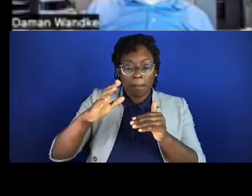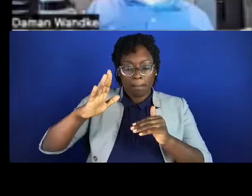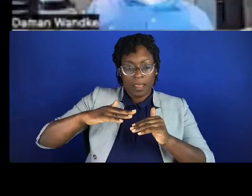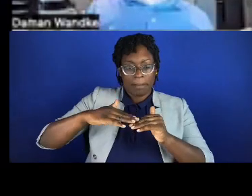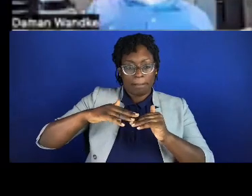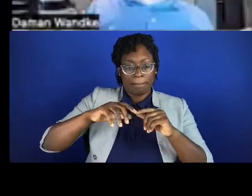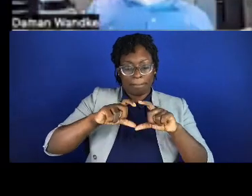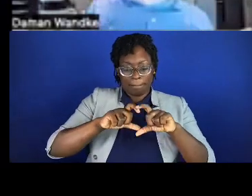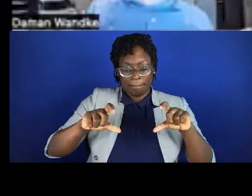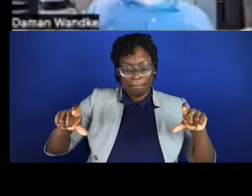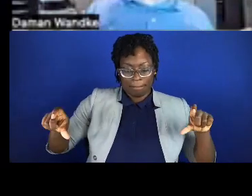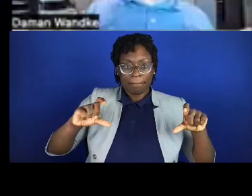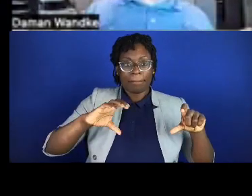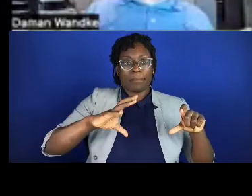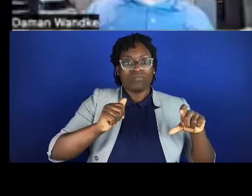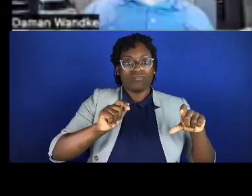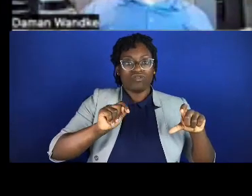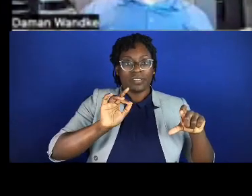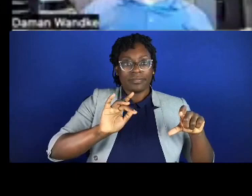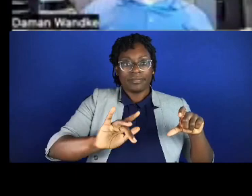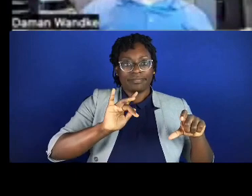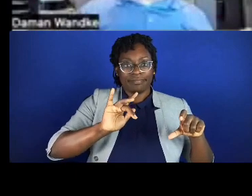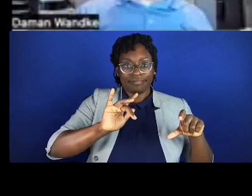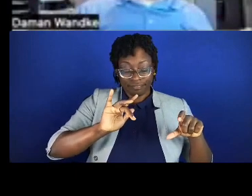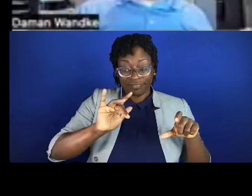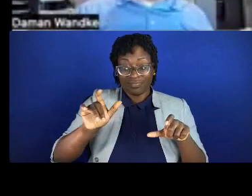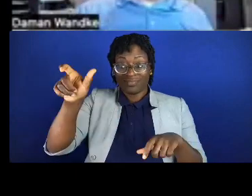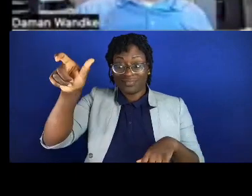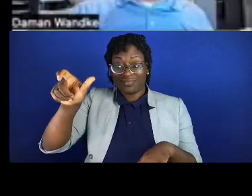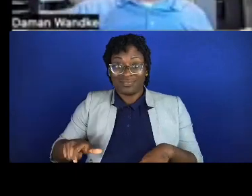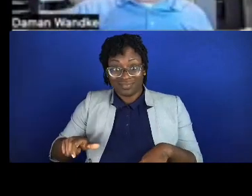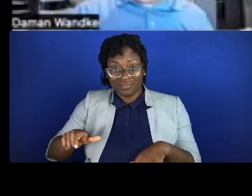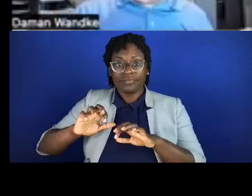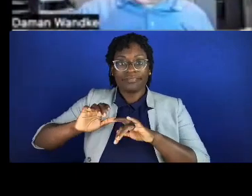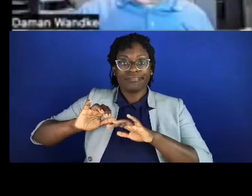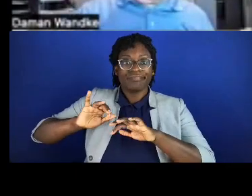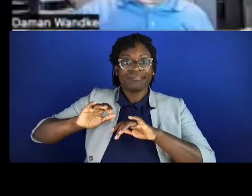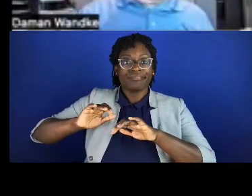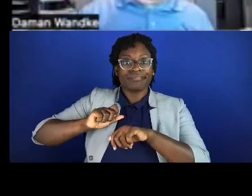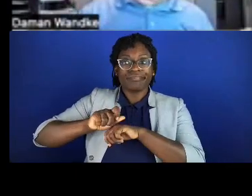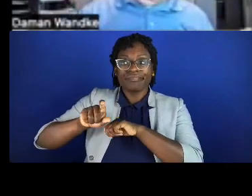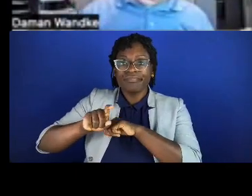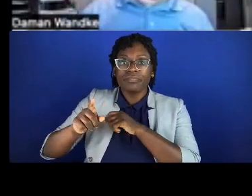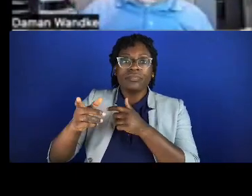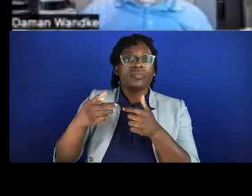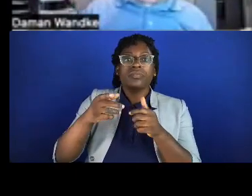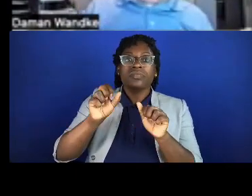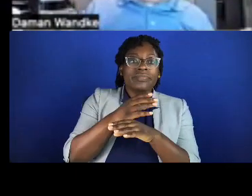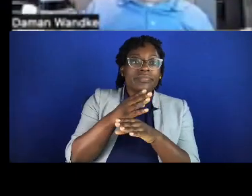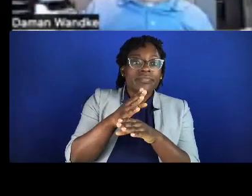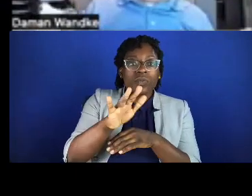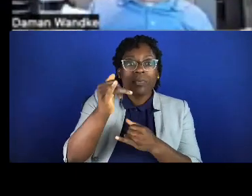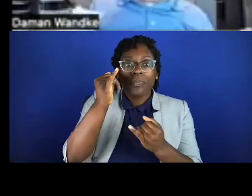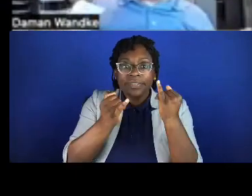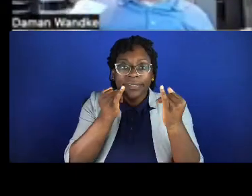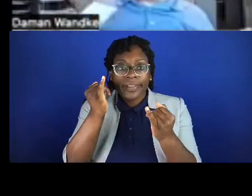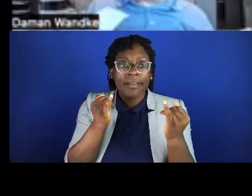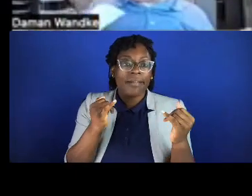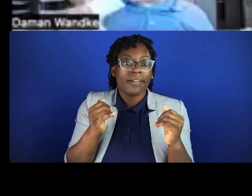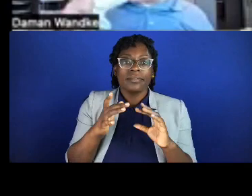“chat,” Please use the chat box to join the conversation by asking questions, sharing